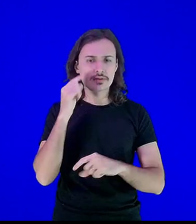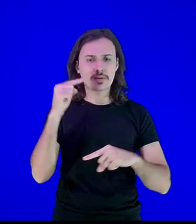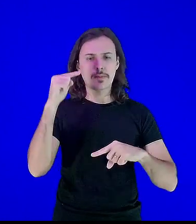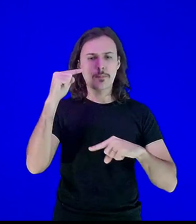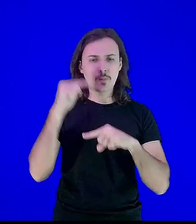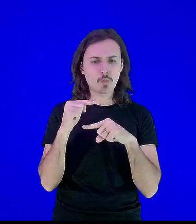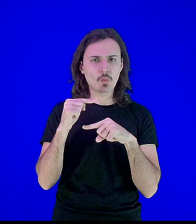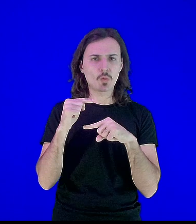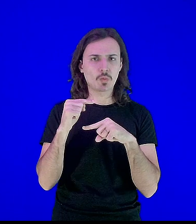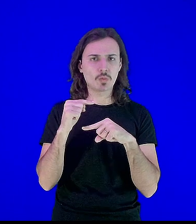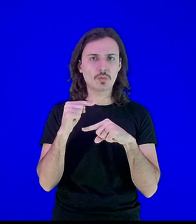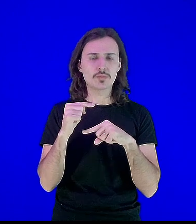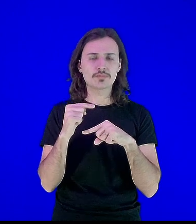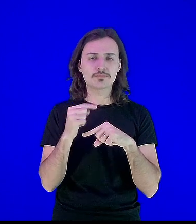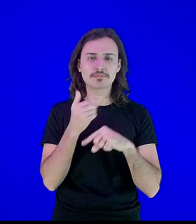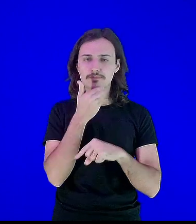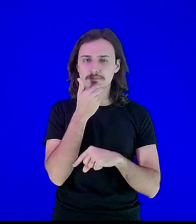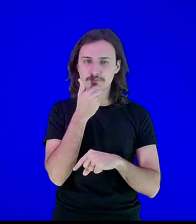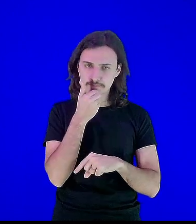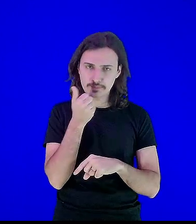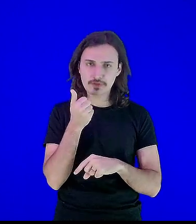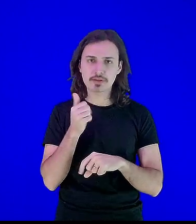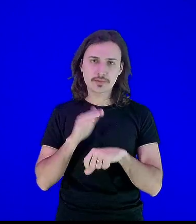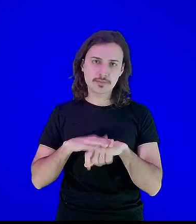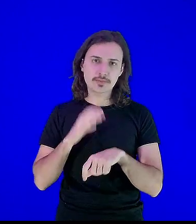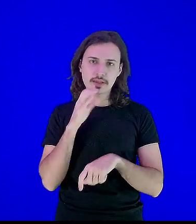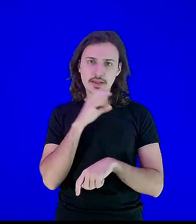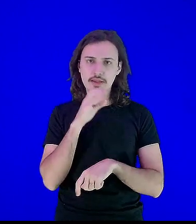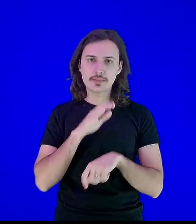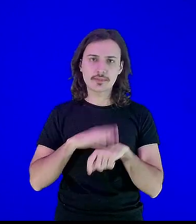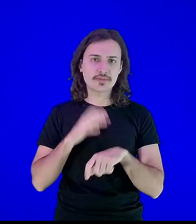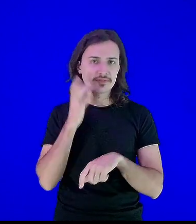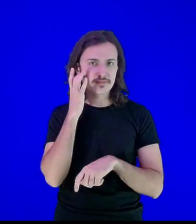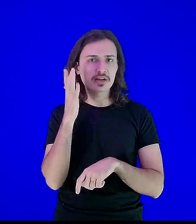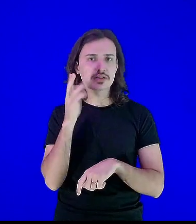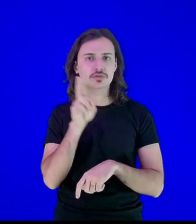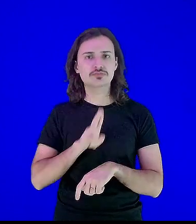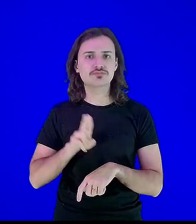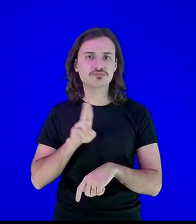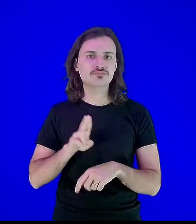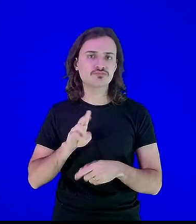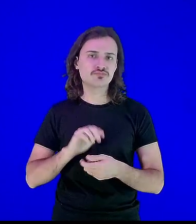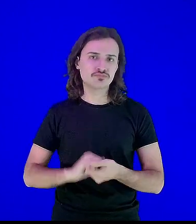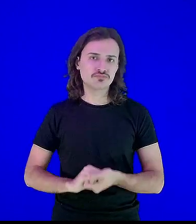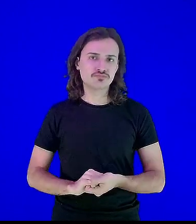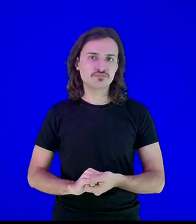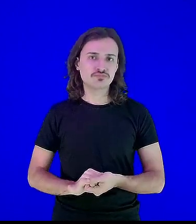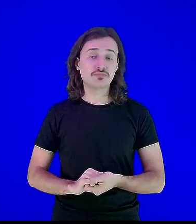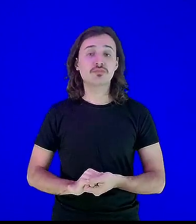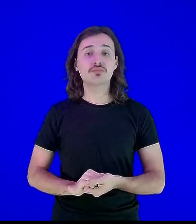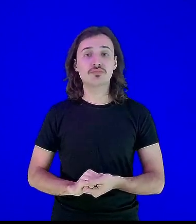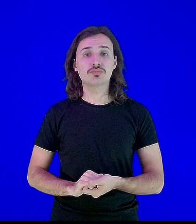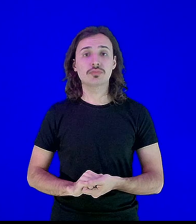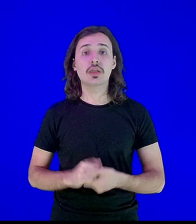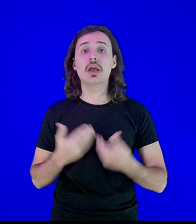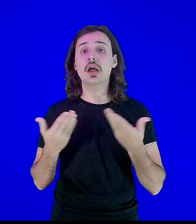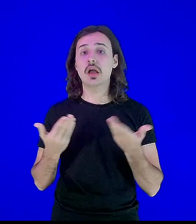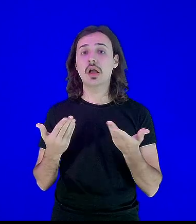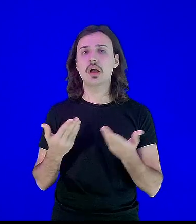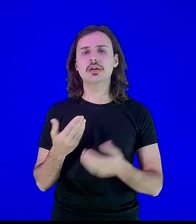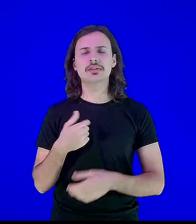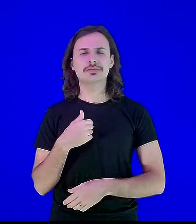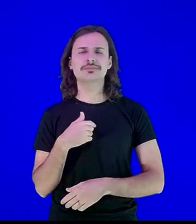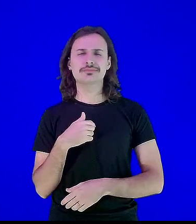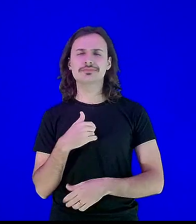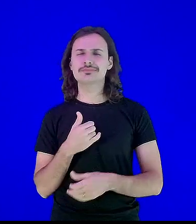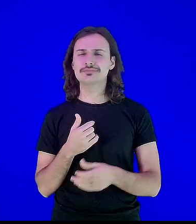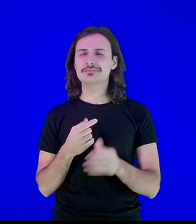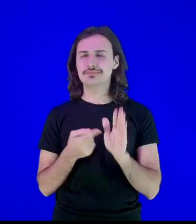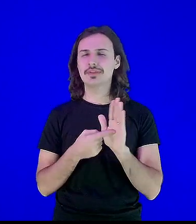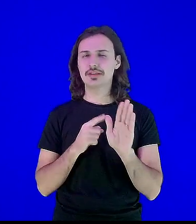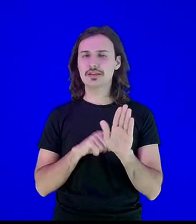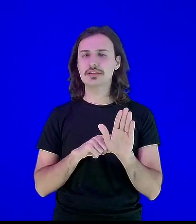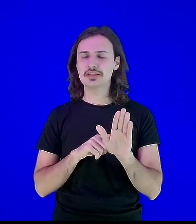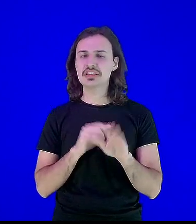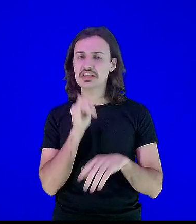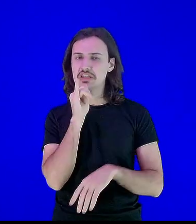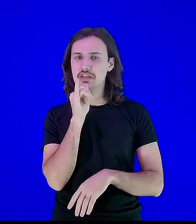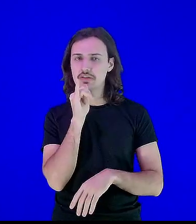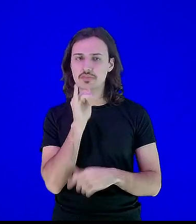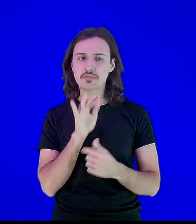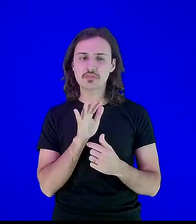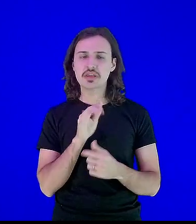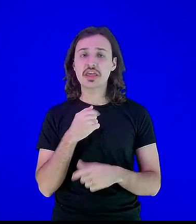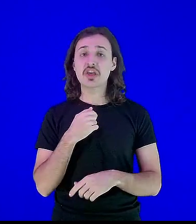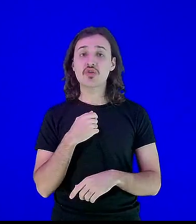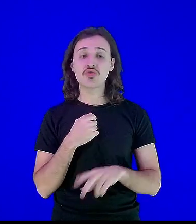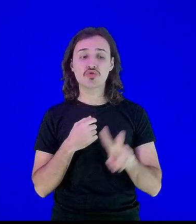So I had to add this, I had to ask Vue to ignore some custom elements that